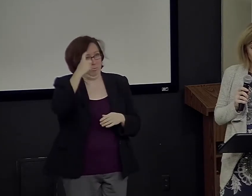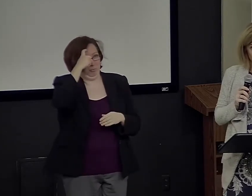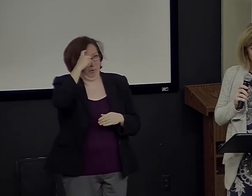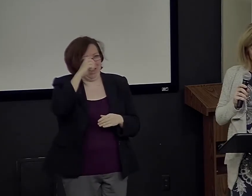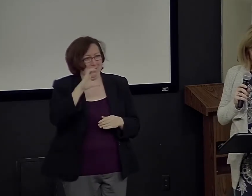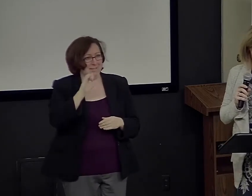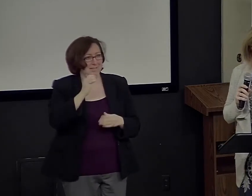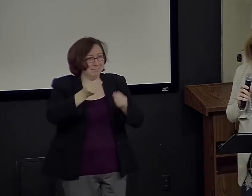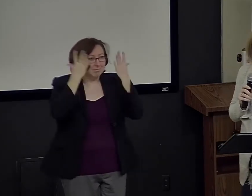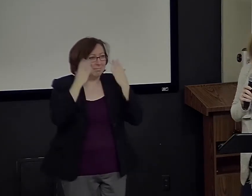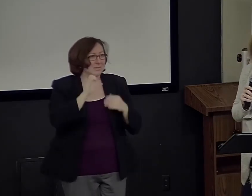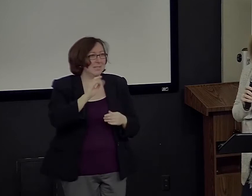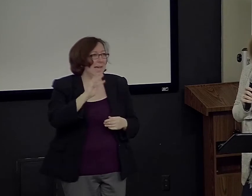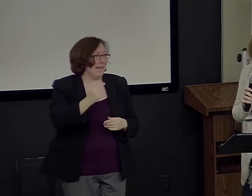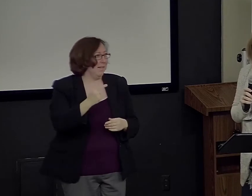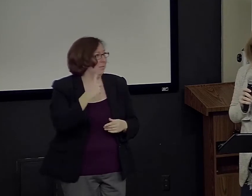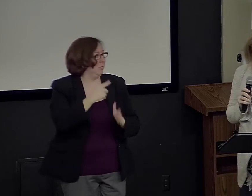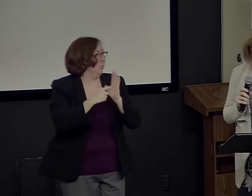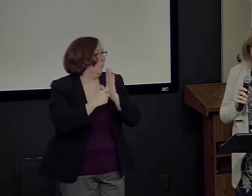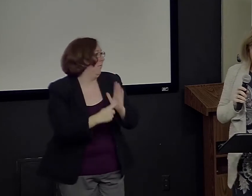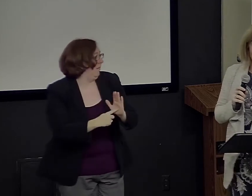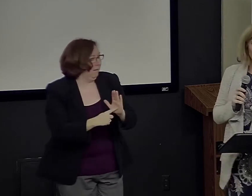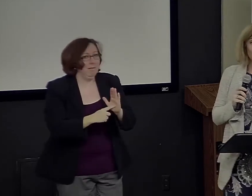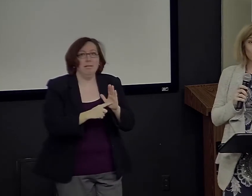The title of today's presentation is